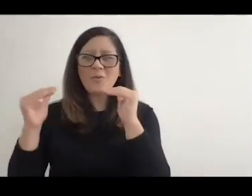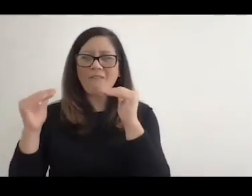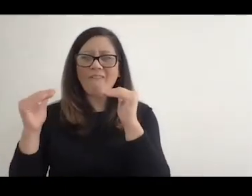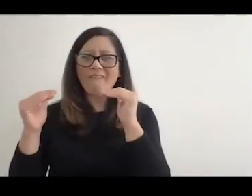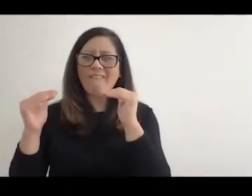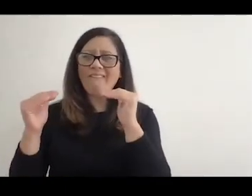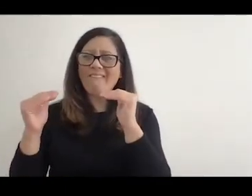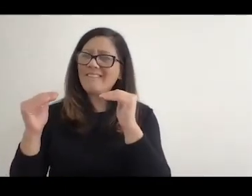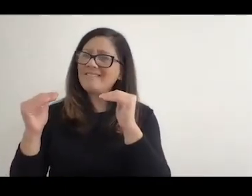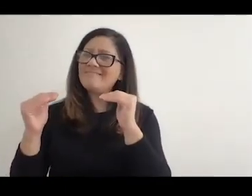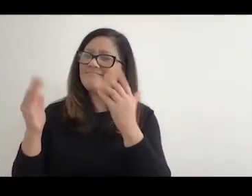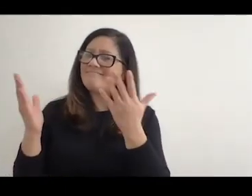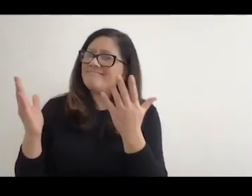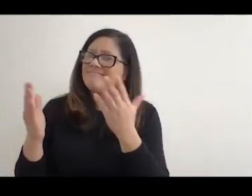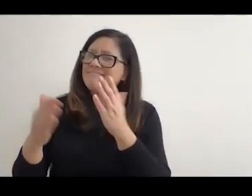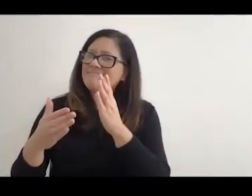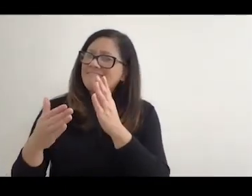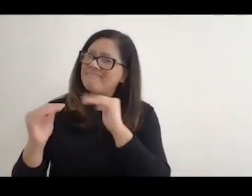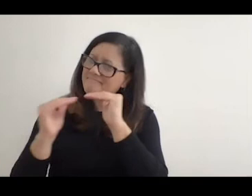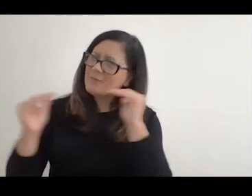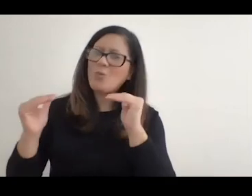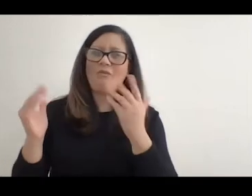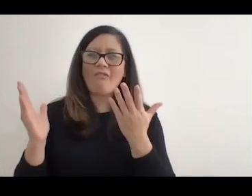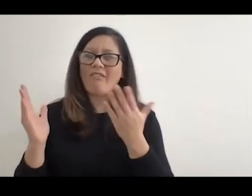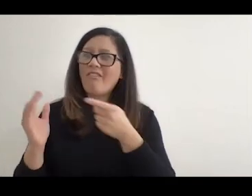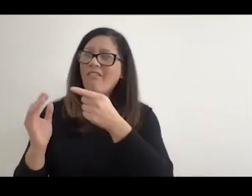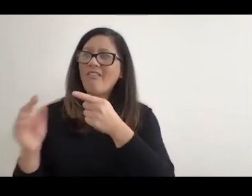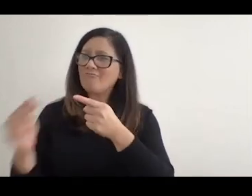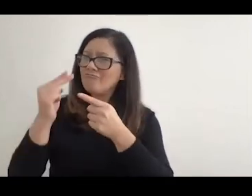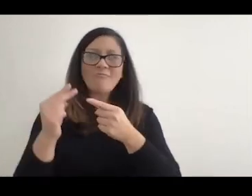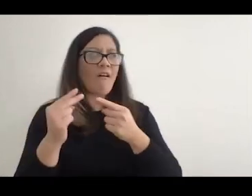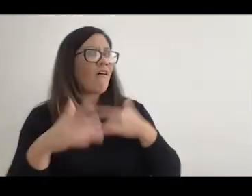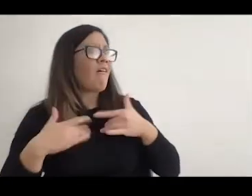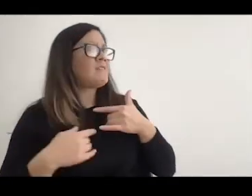Partner, you know someone that. He's excited about being with an.